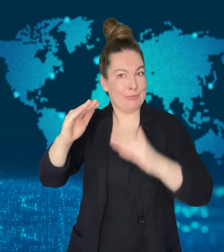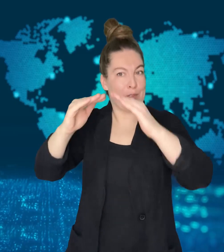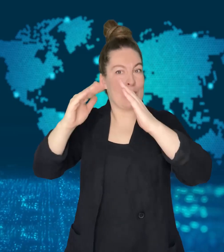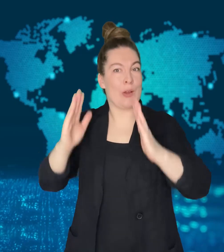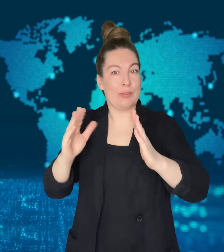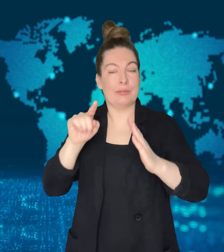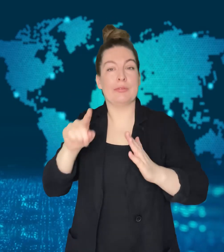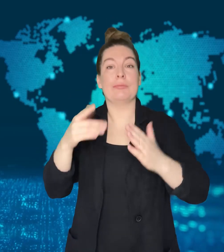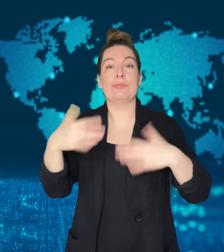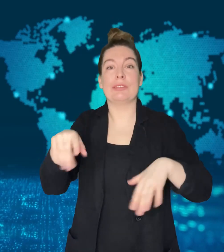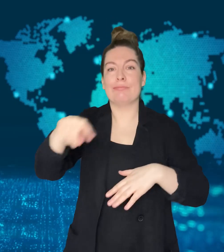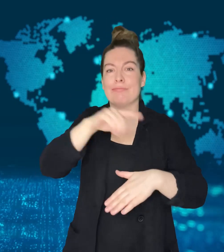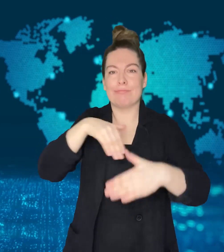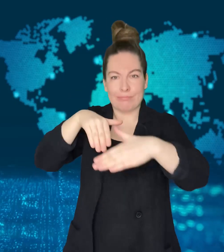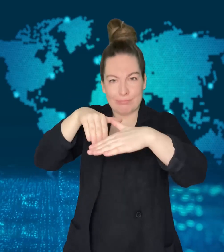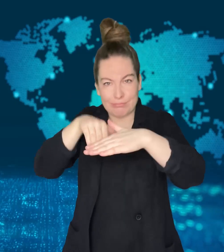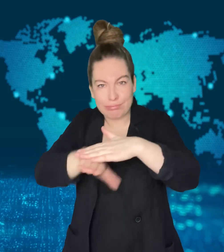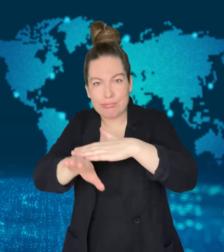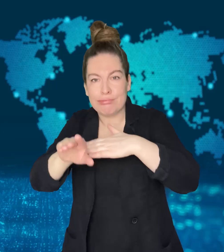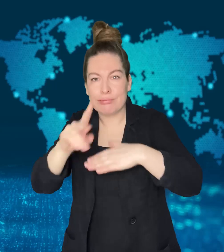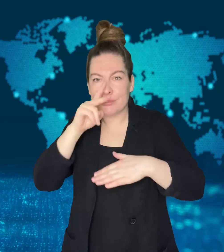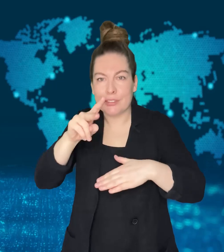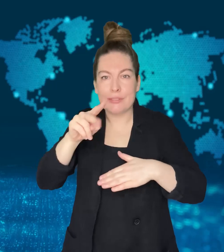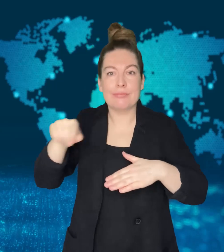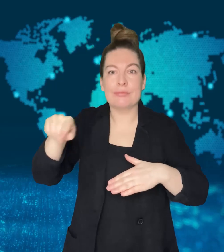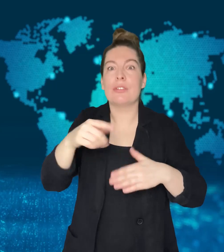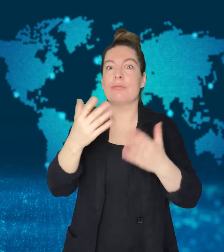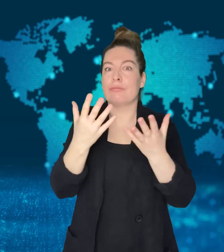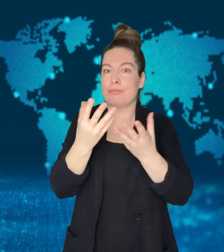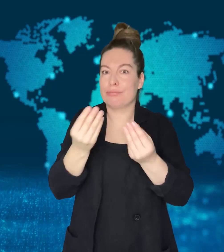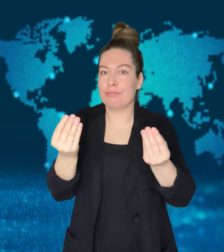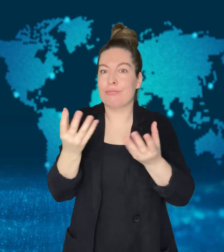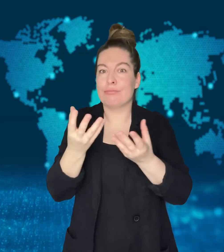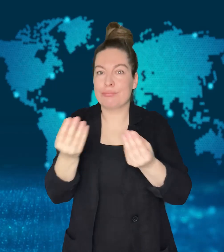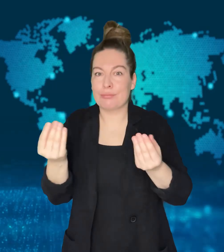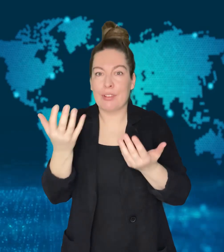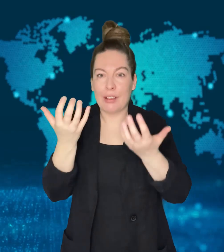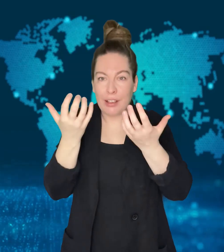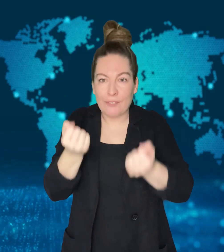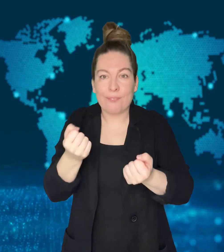were discovered in addition to